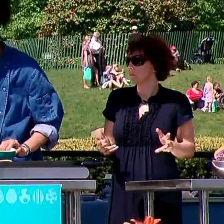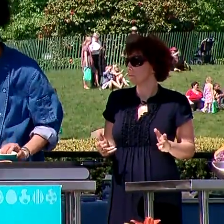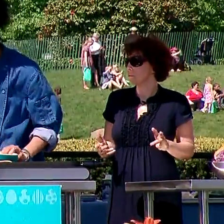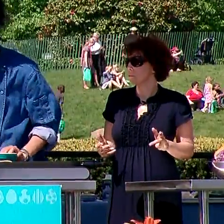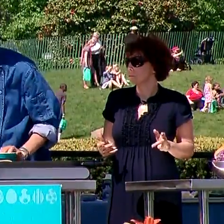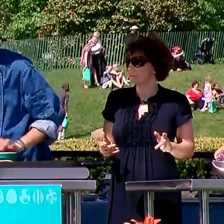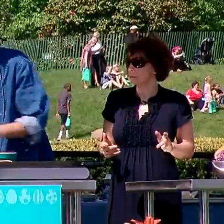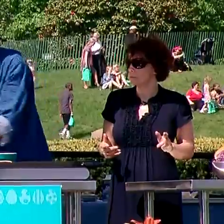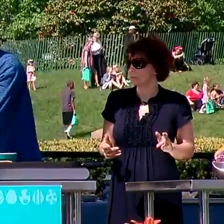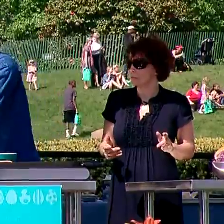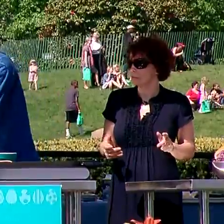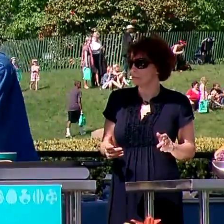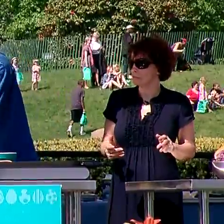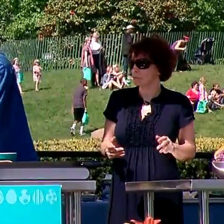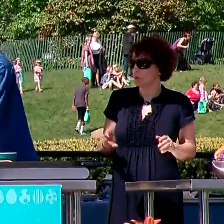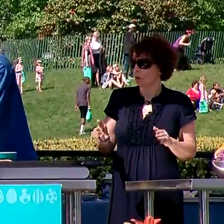All right, and let's spread that around, so just halfway,